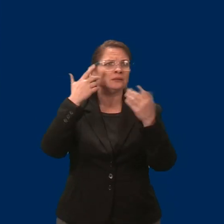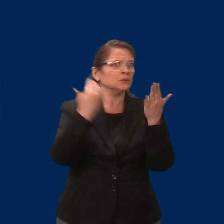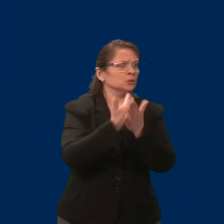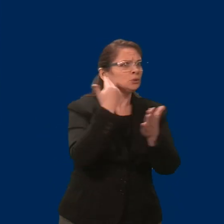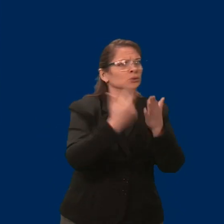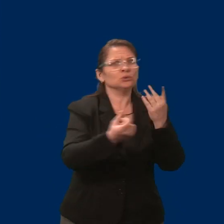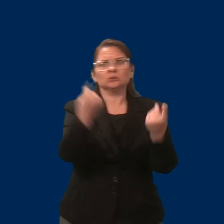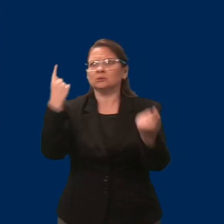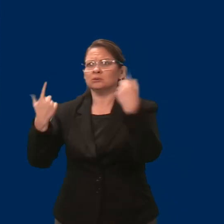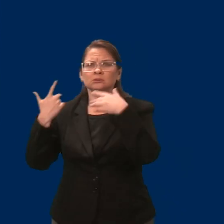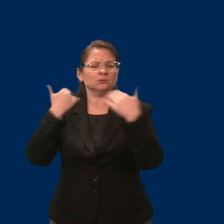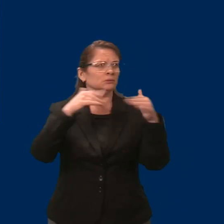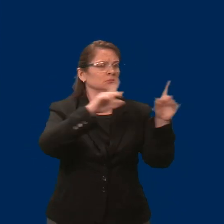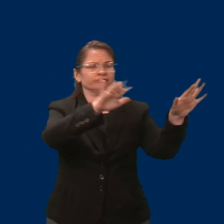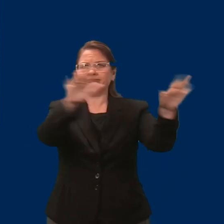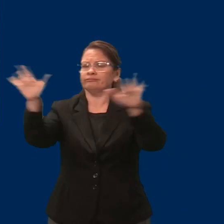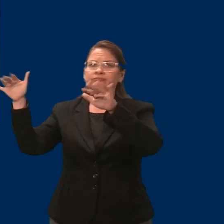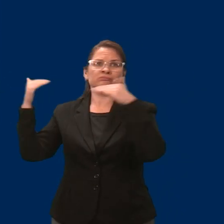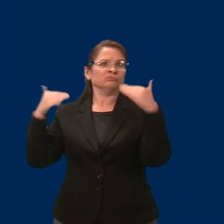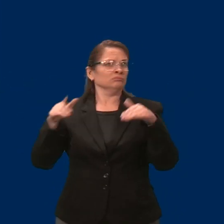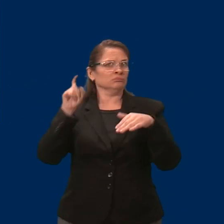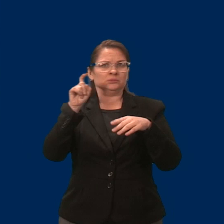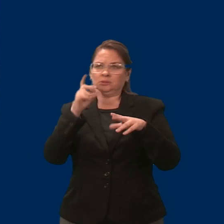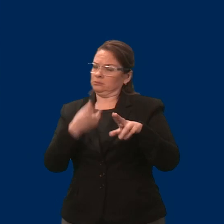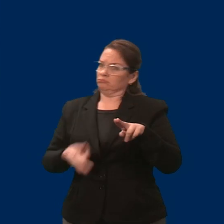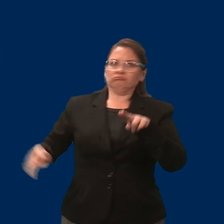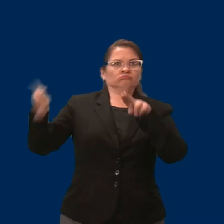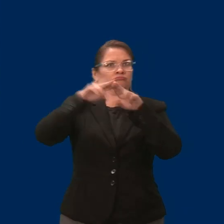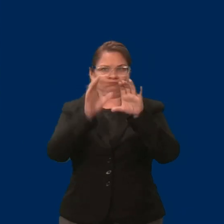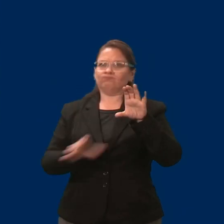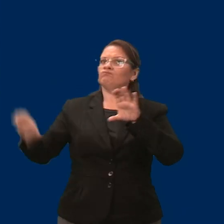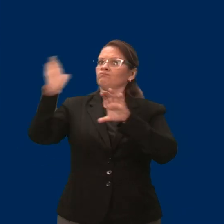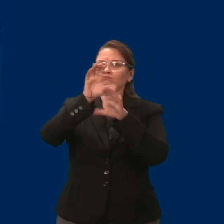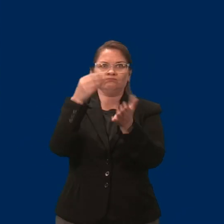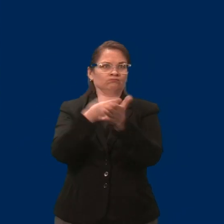That would have been very helpful. That was about a $30 million cost.